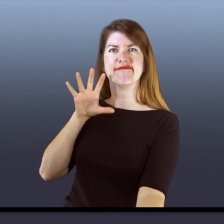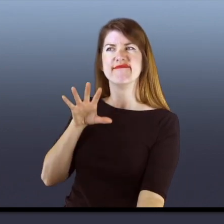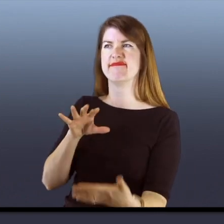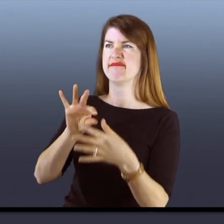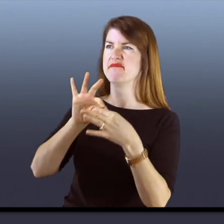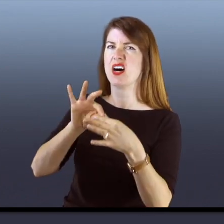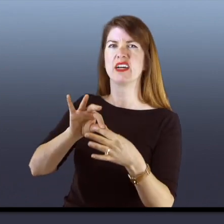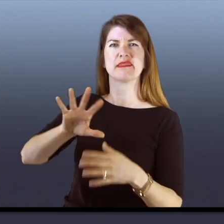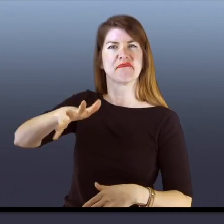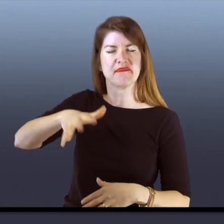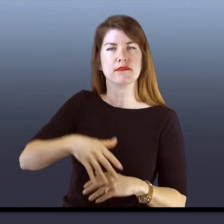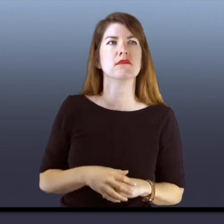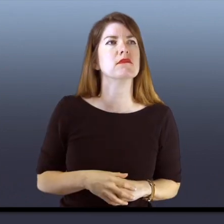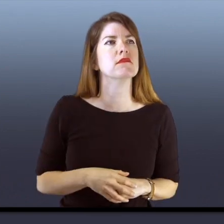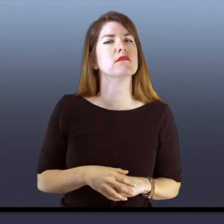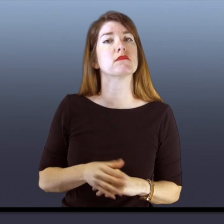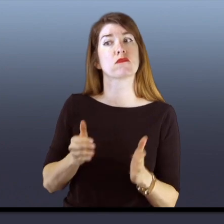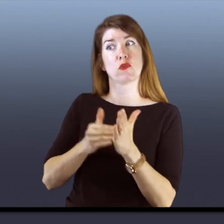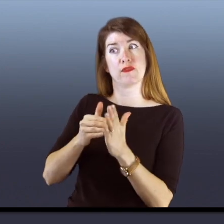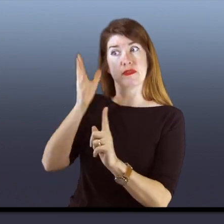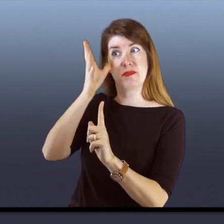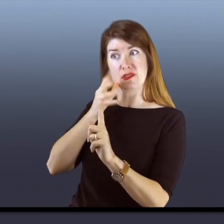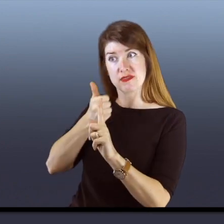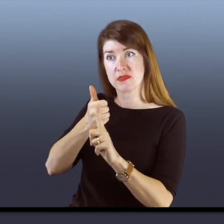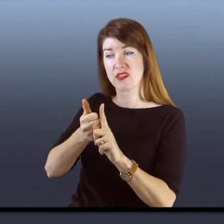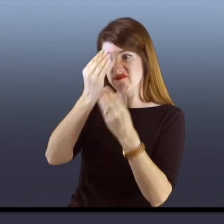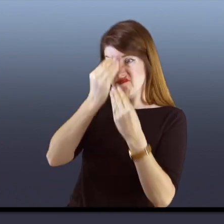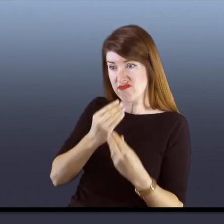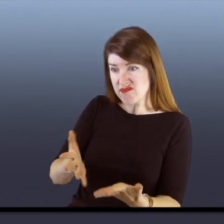Many times when the parents are given a diagnosis of hearing loss,